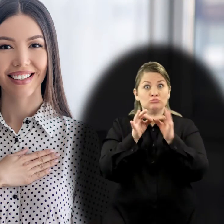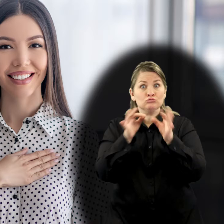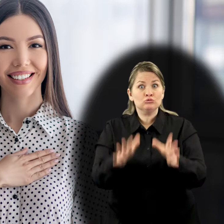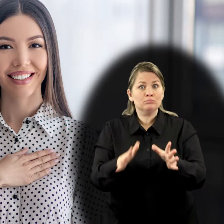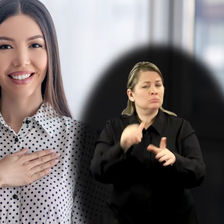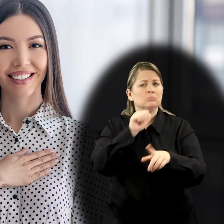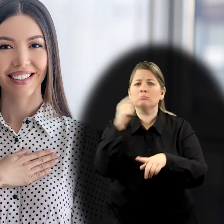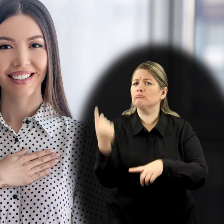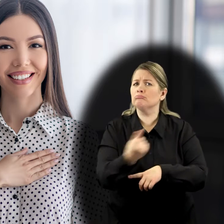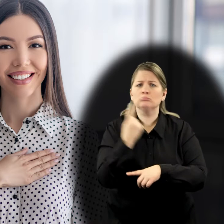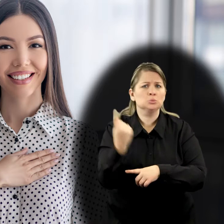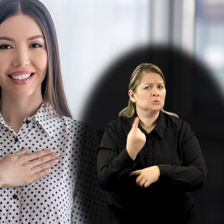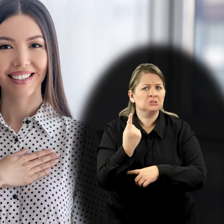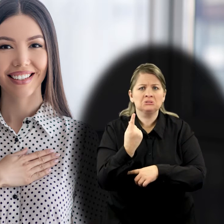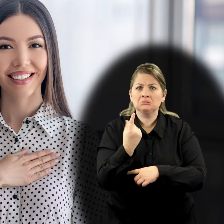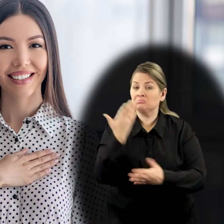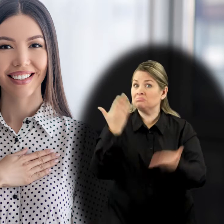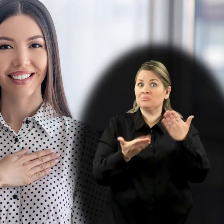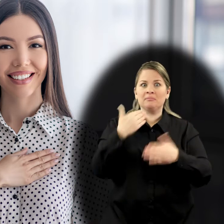This does not mean they have to bring